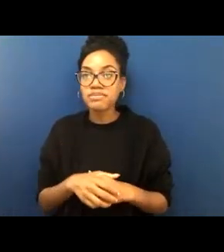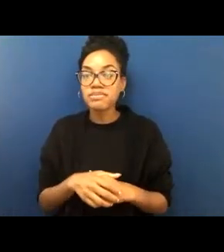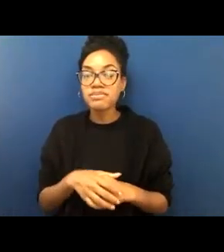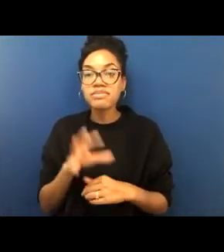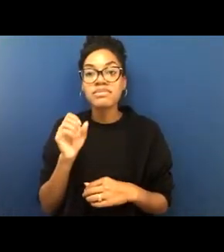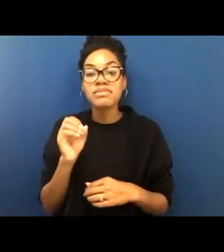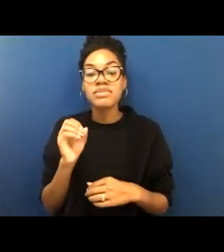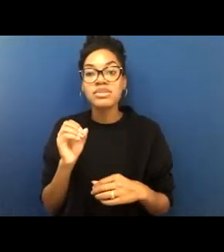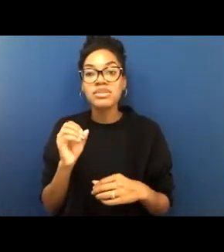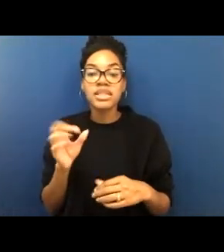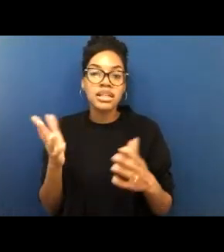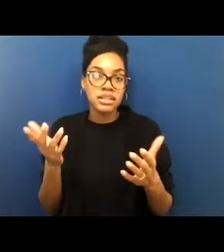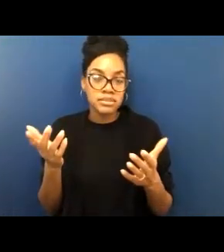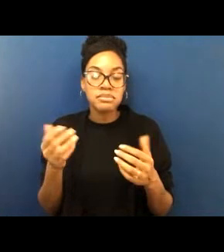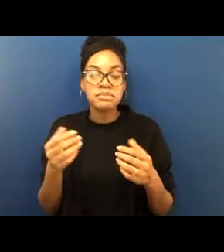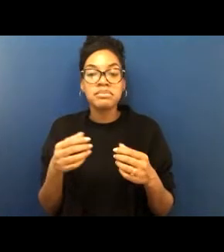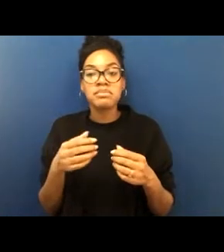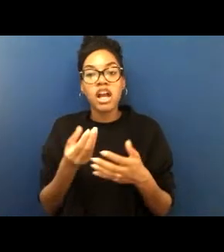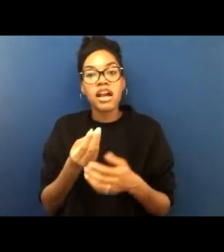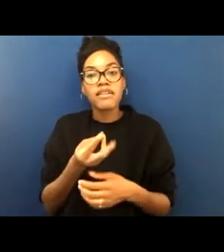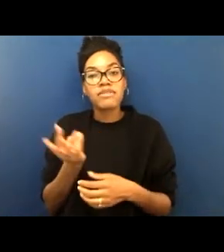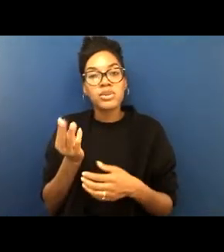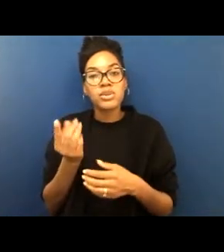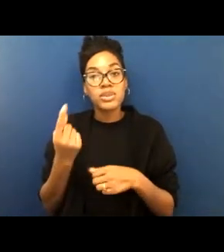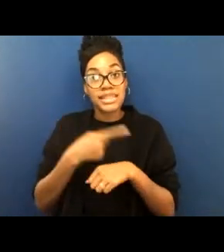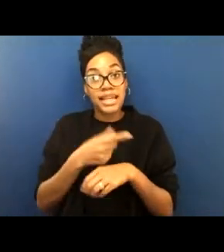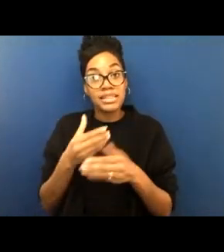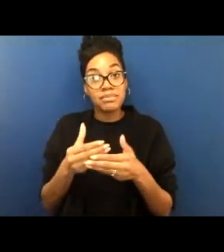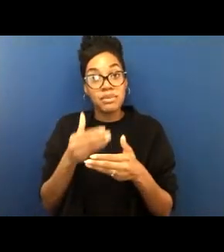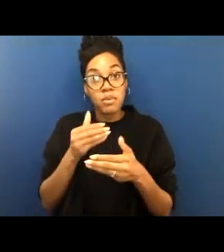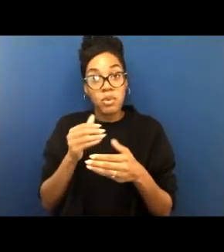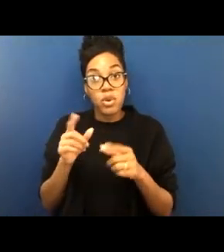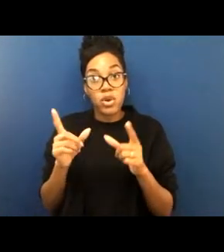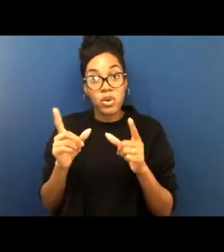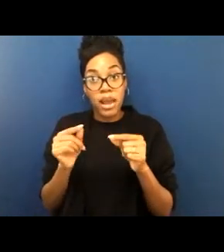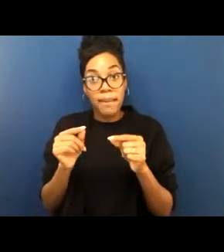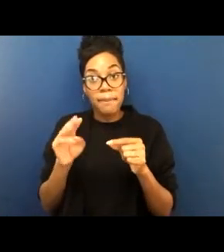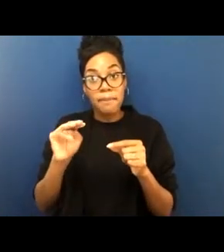a couple of days before a crab goes to molt, it basically takes on a bunch of water,